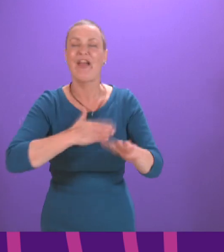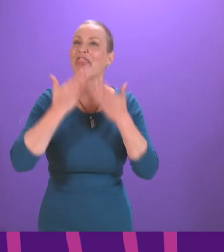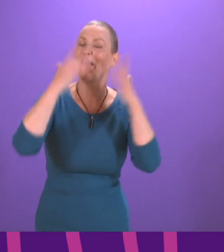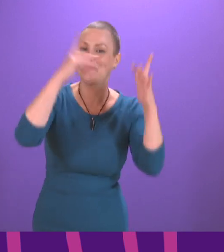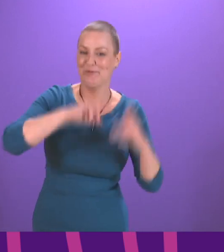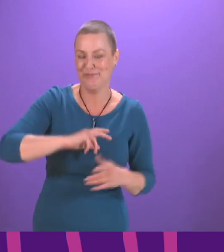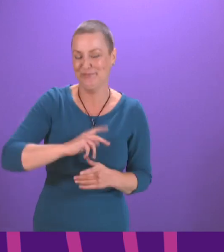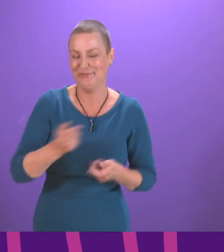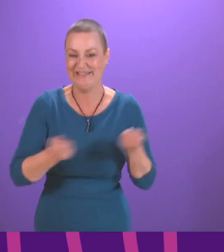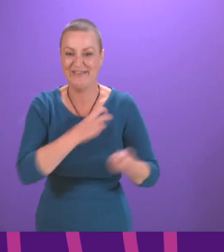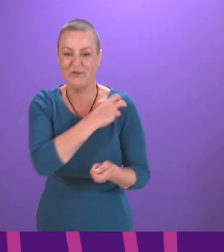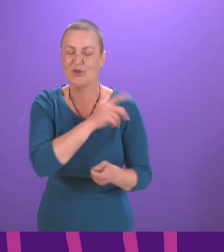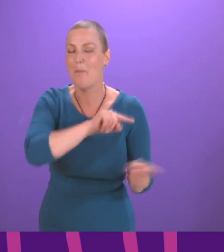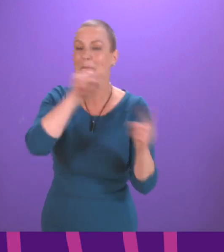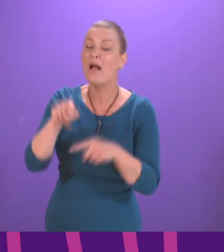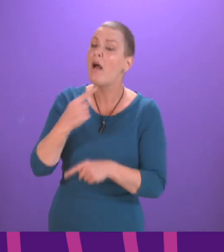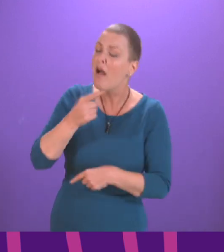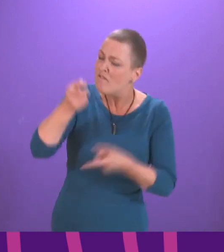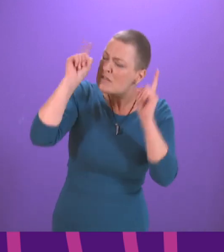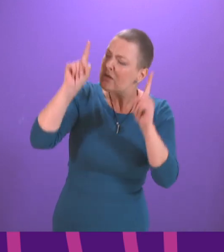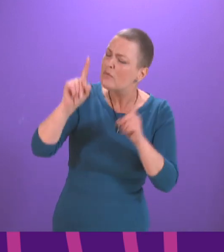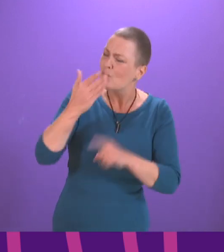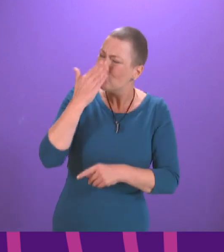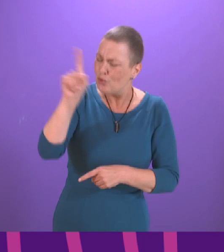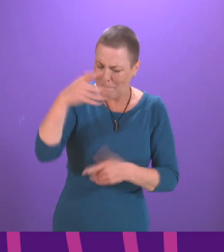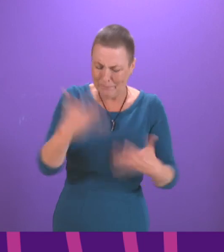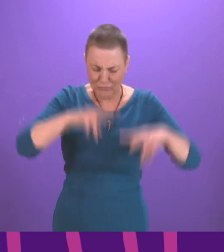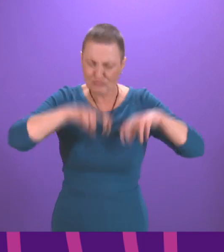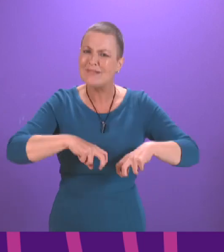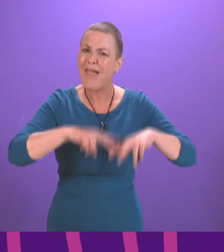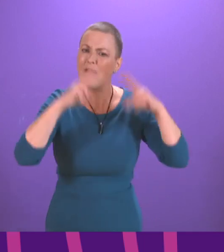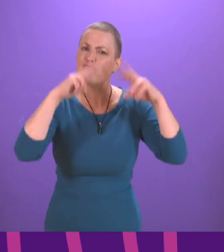I draw the First Minister’s attention to research that was published yesterday from